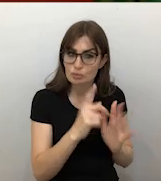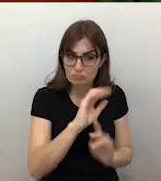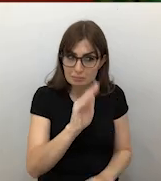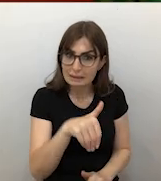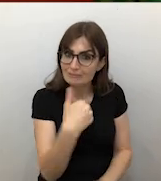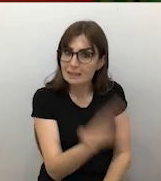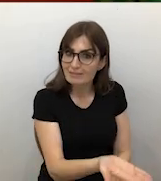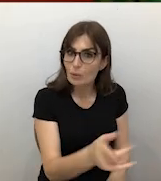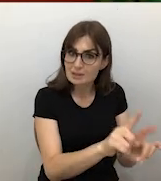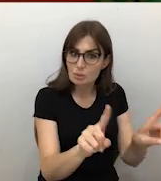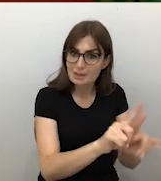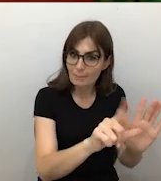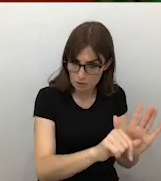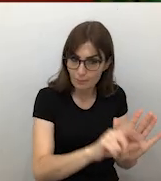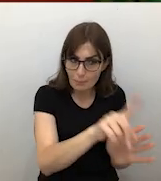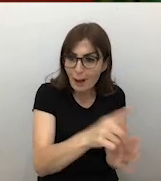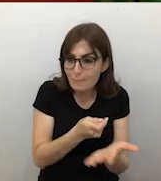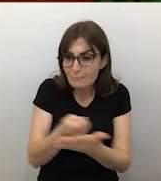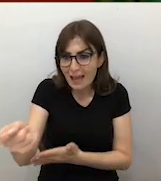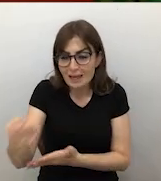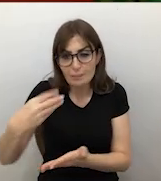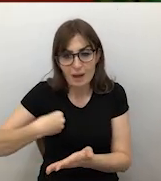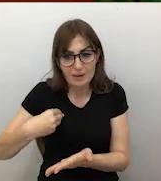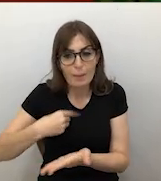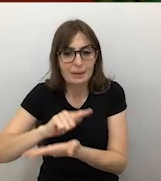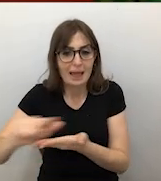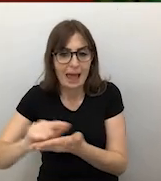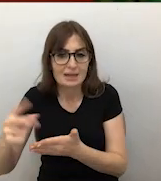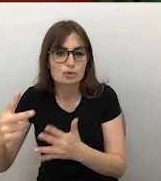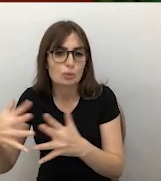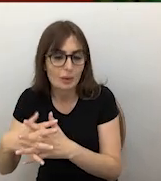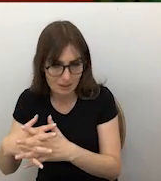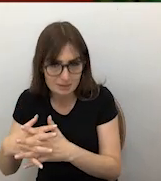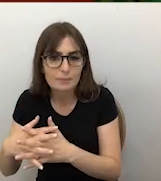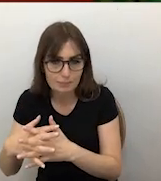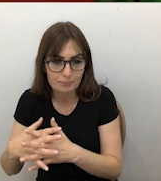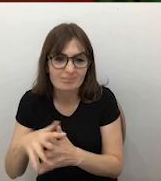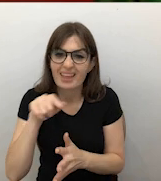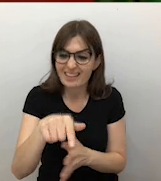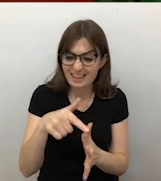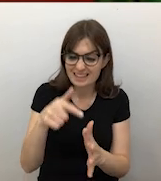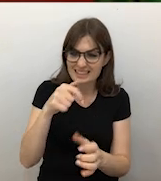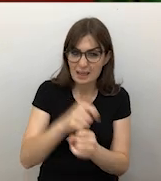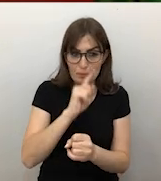The printer provides their invoice with the delivery and is paid by the company's finance team two weeks later.